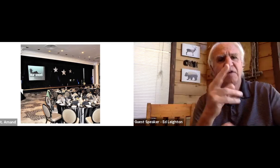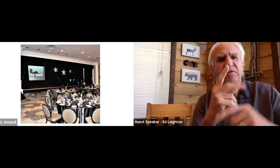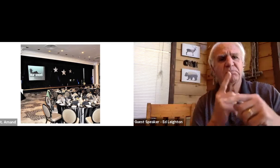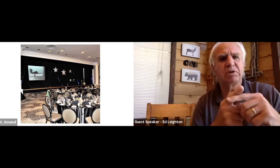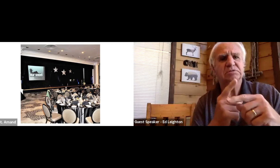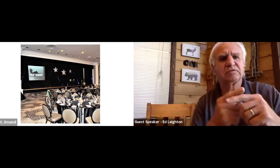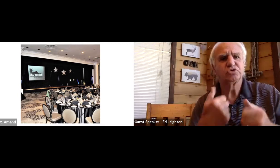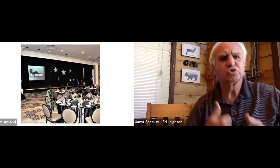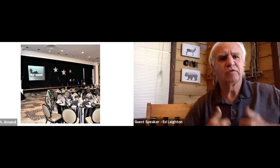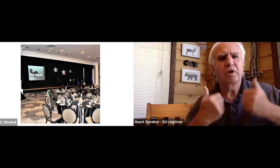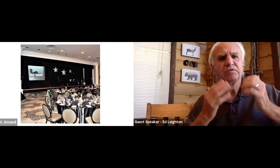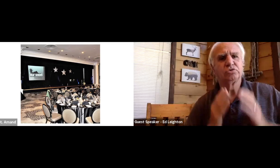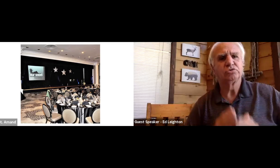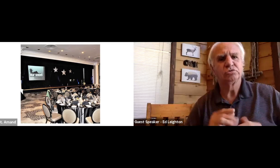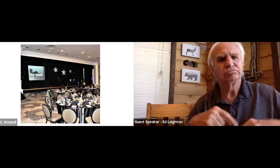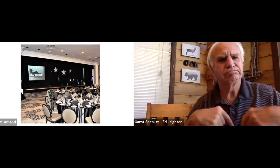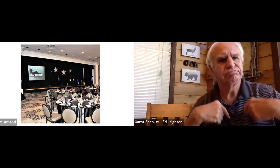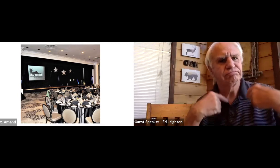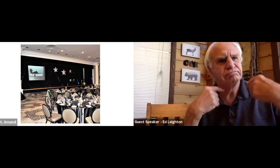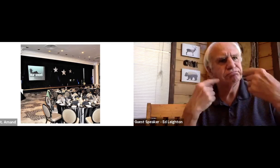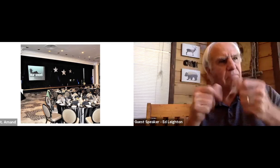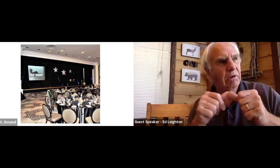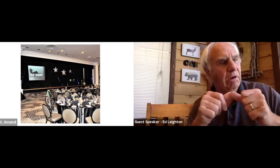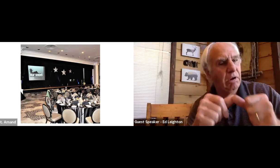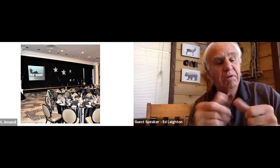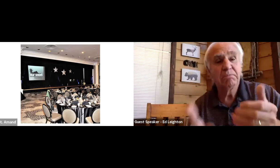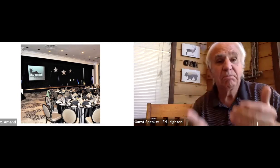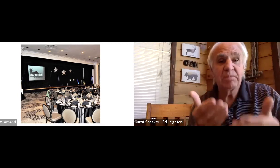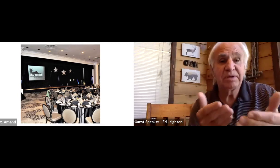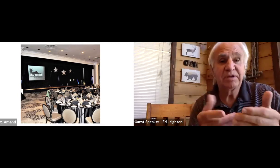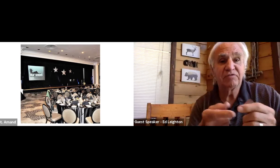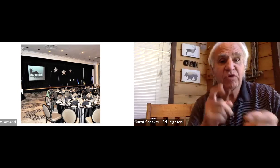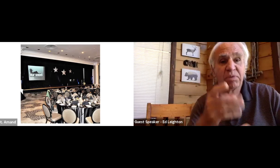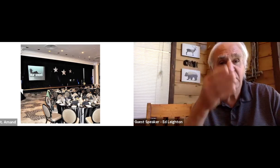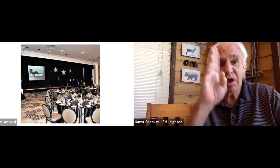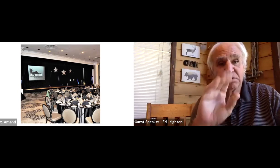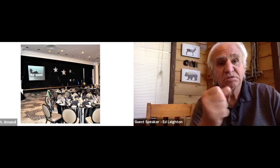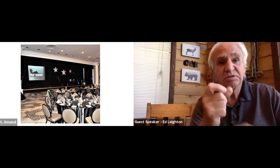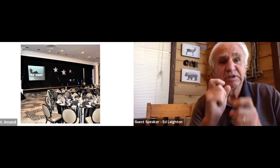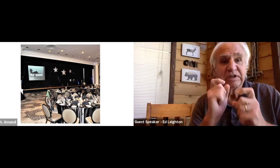longer, but I think he was one of the longest survivors of HIV, you know. I don't know.